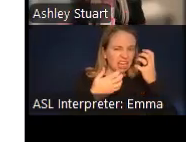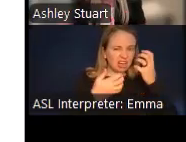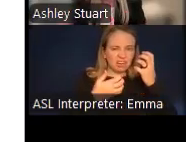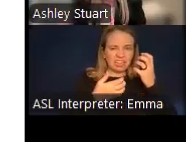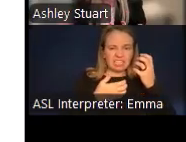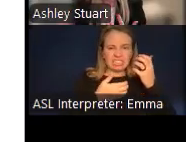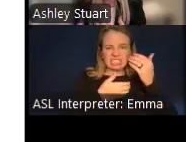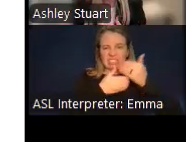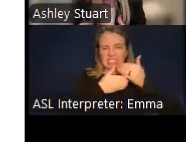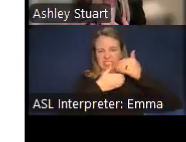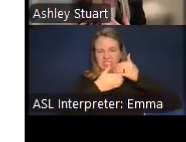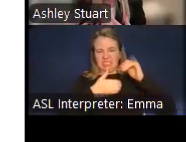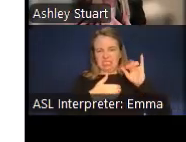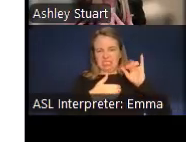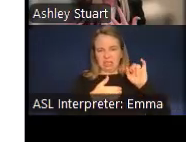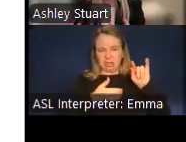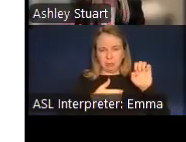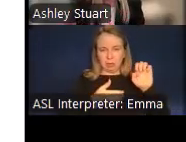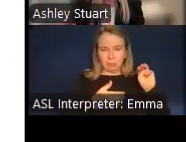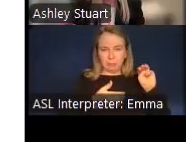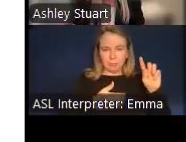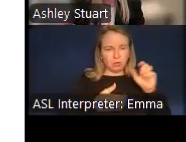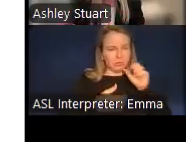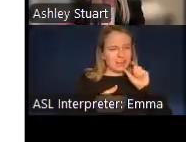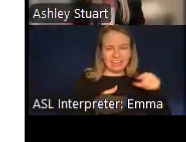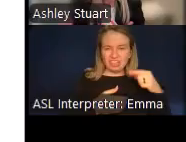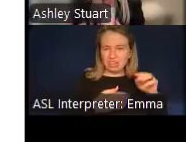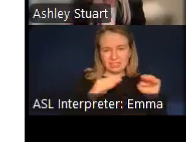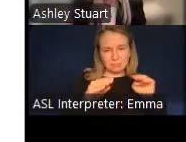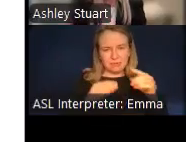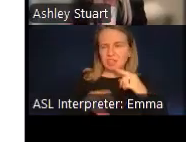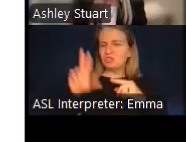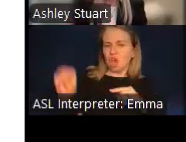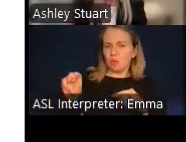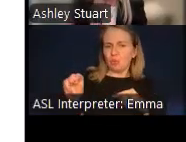dimension, not just that behavioral saying no in the